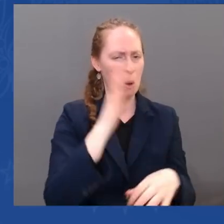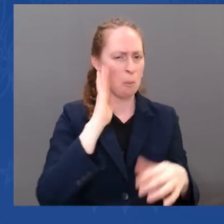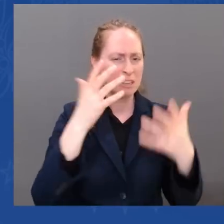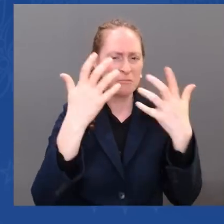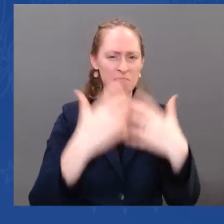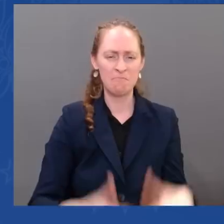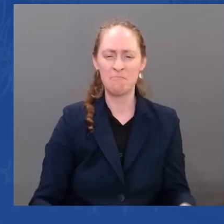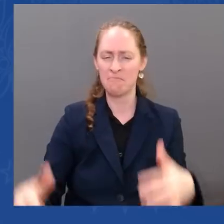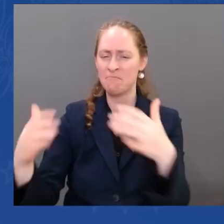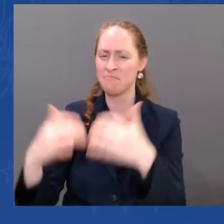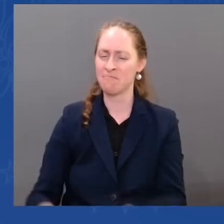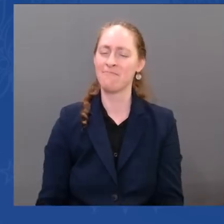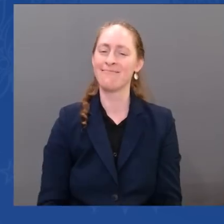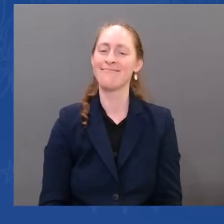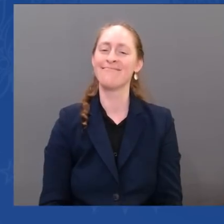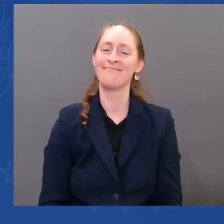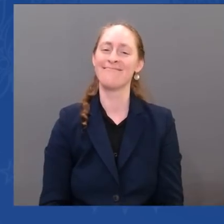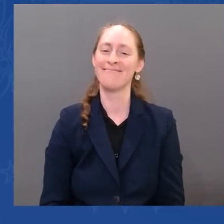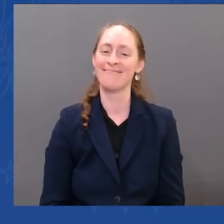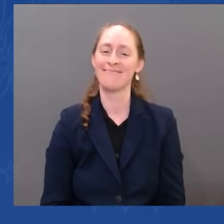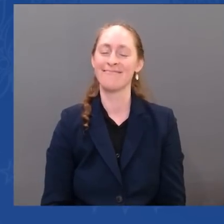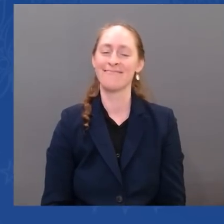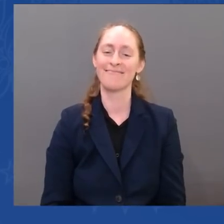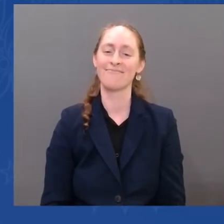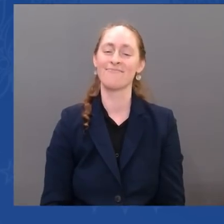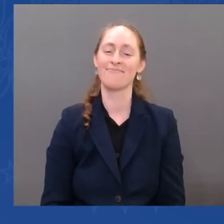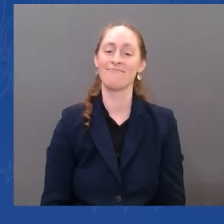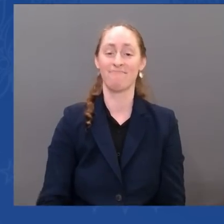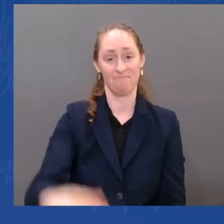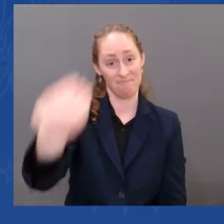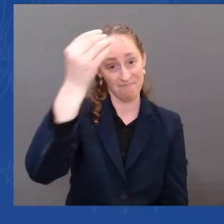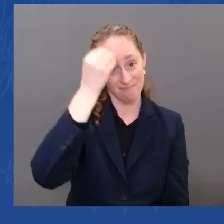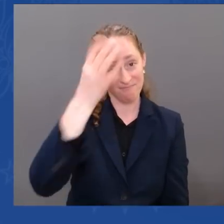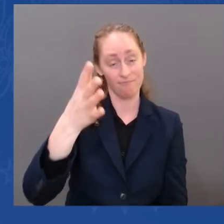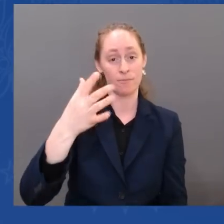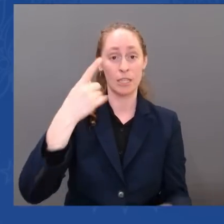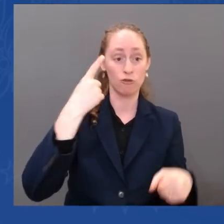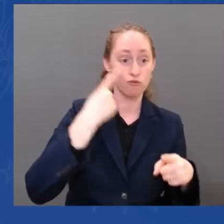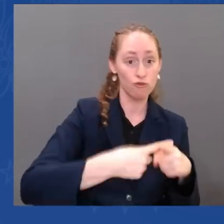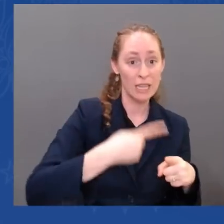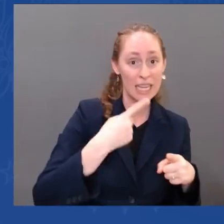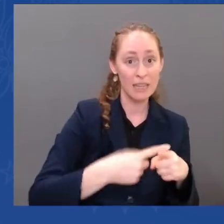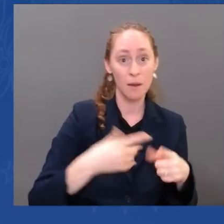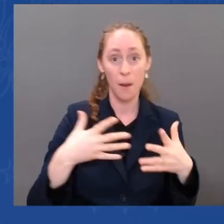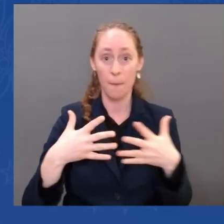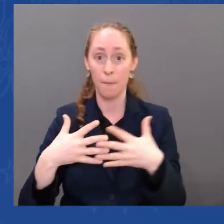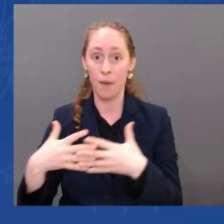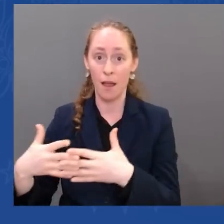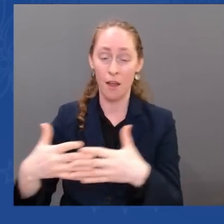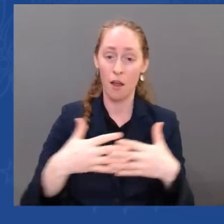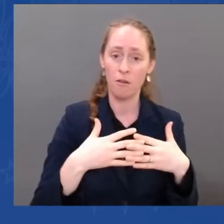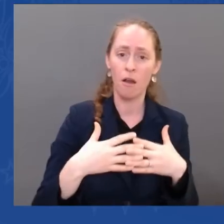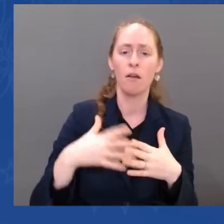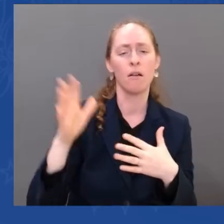to stand together than in the defense of our shared and diplomatic principles and our democratic systems.